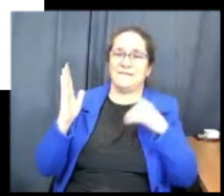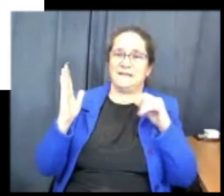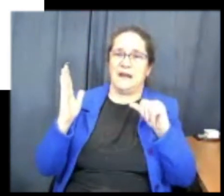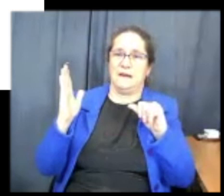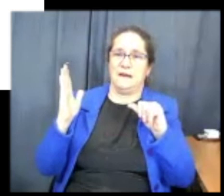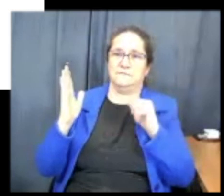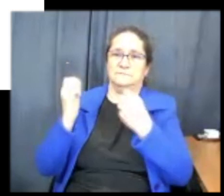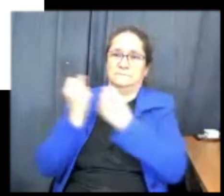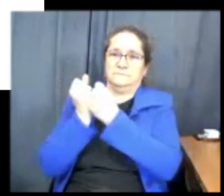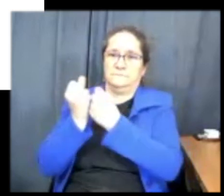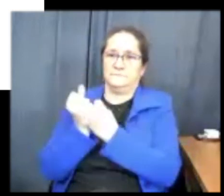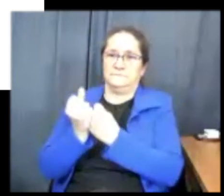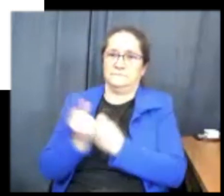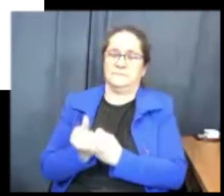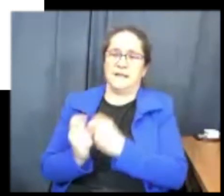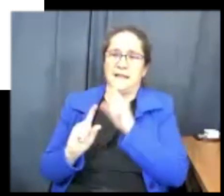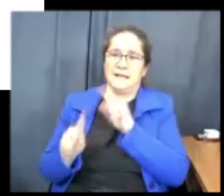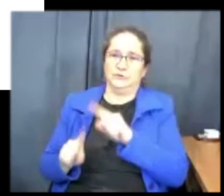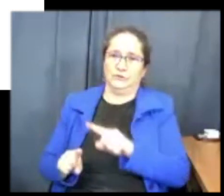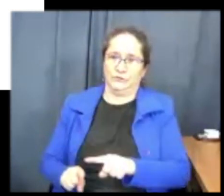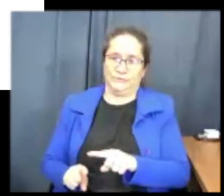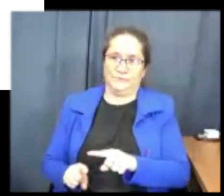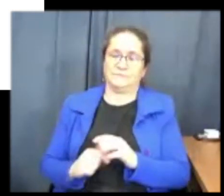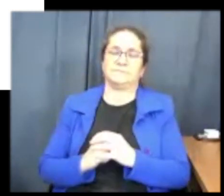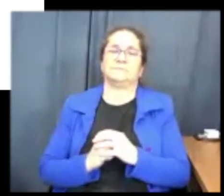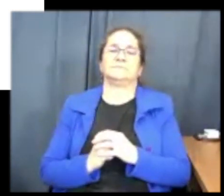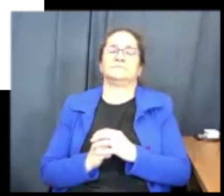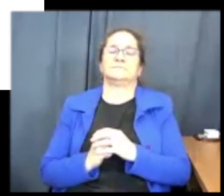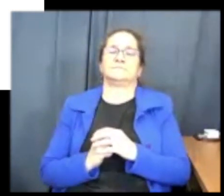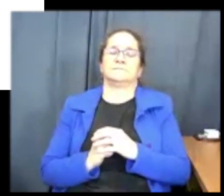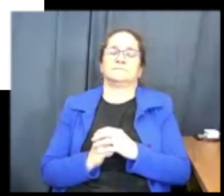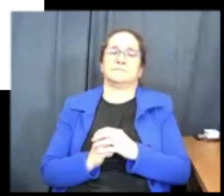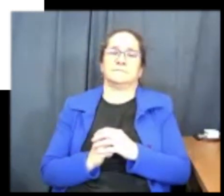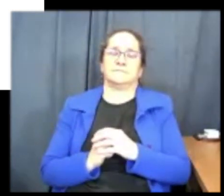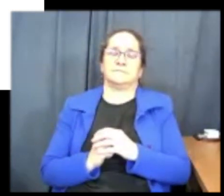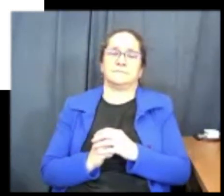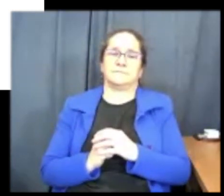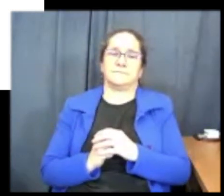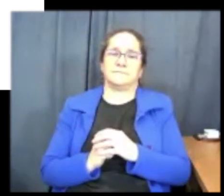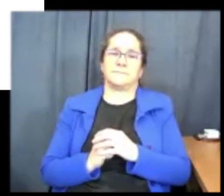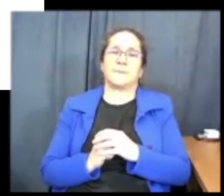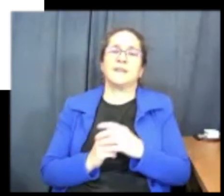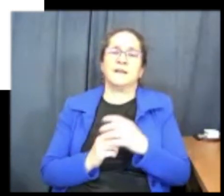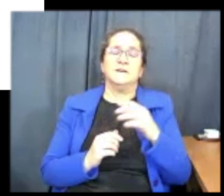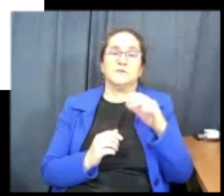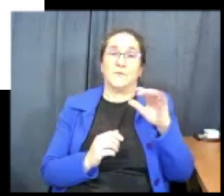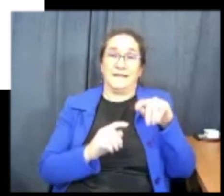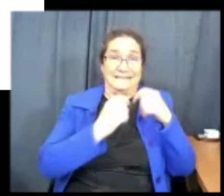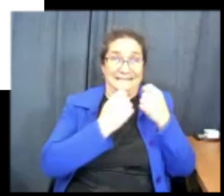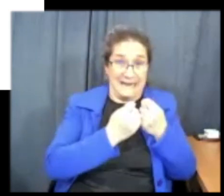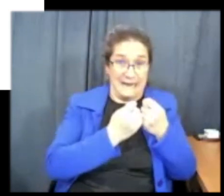within the tool and filling in the blanks or the boxes to make an overall decision as to whether